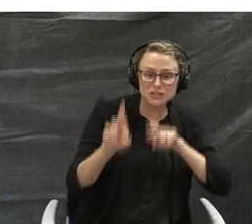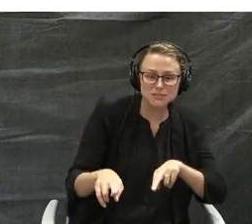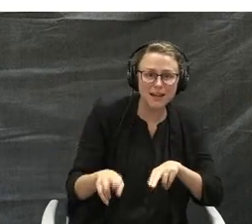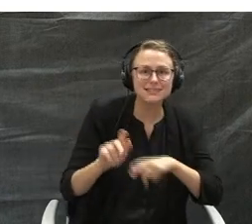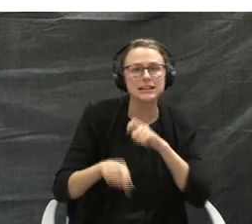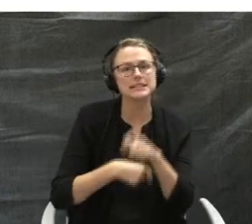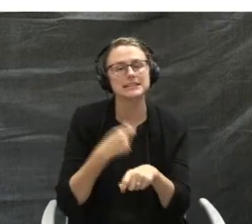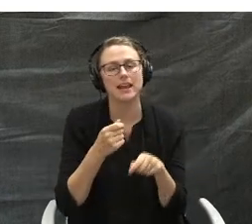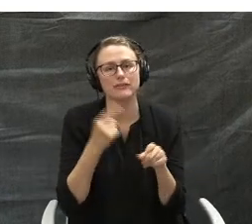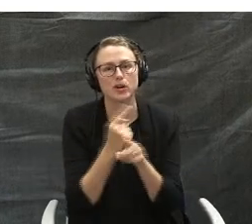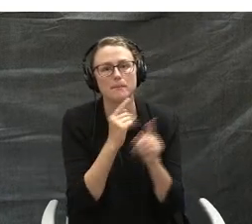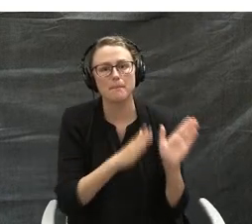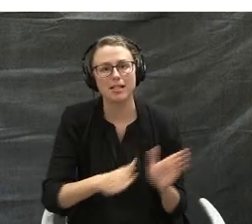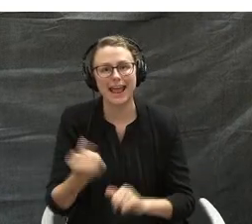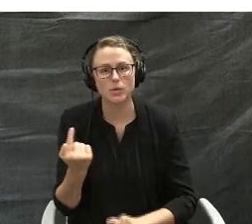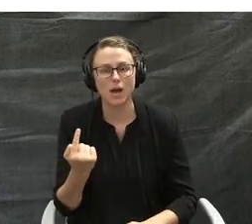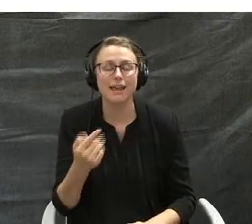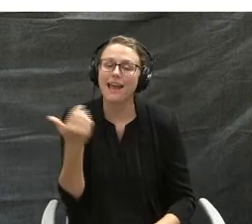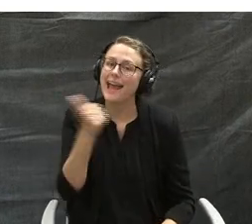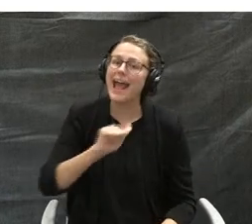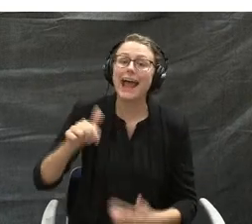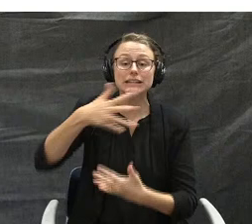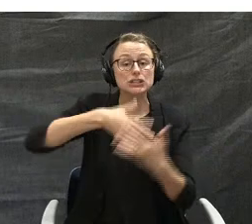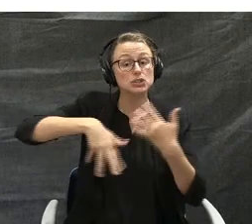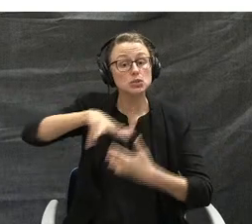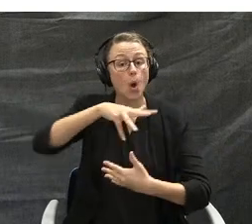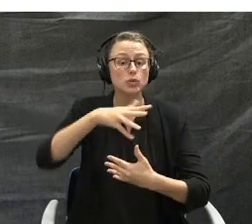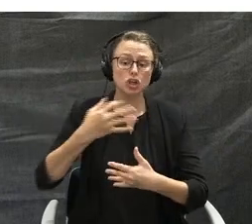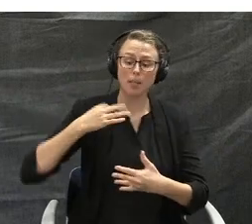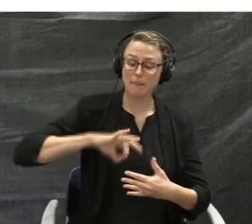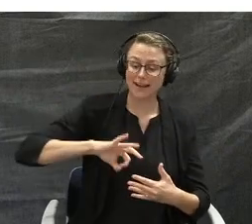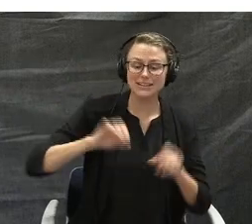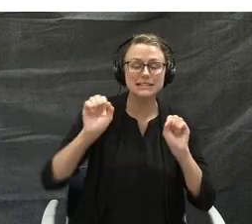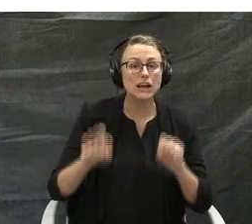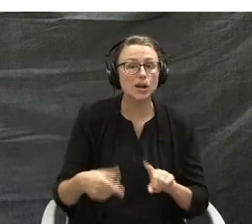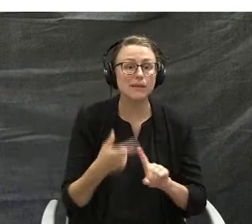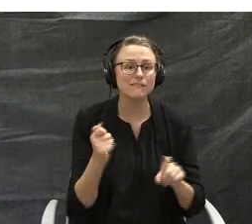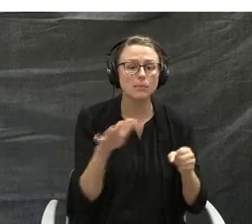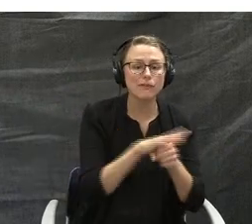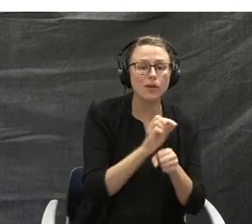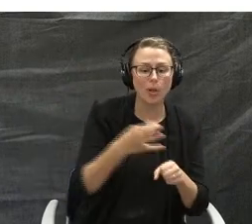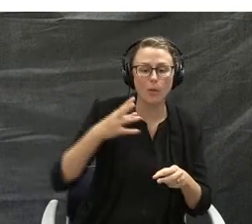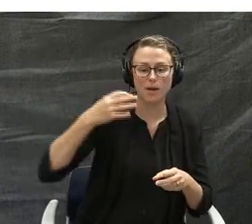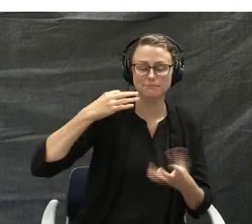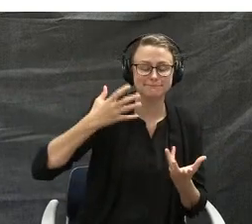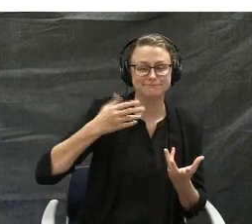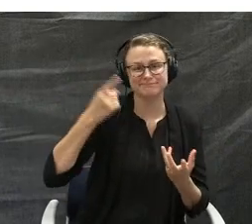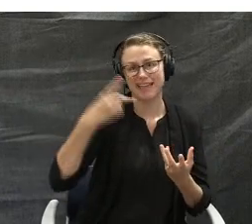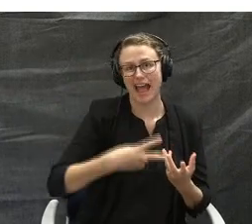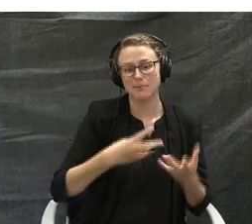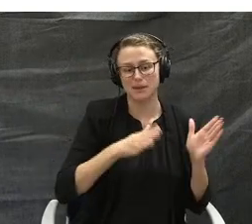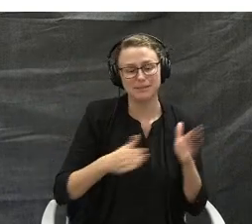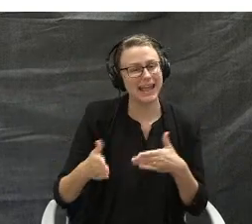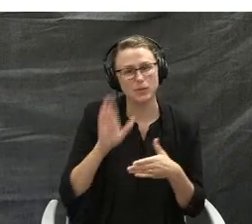Any social gains that may be at the root of a full or a hybrid plan will be quickly lost. If students are sent home